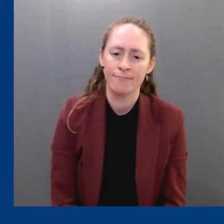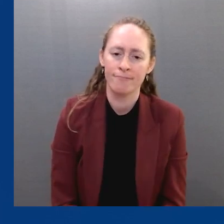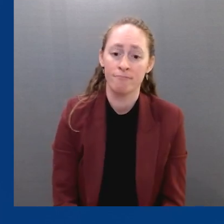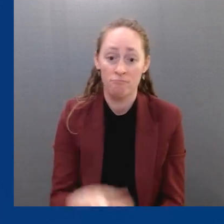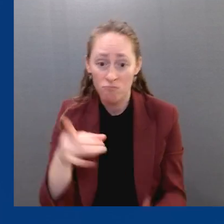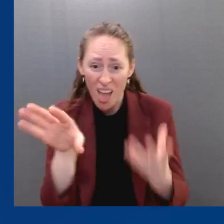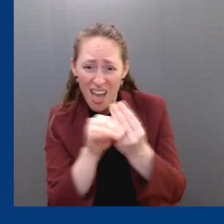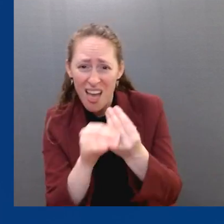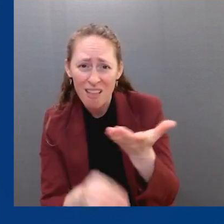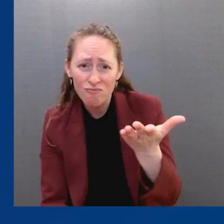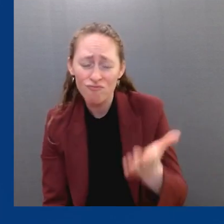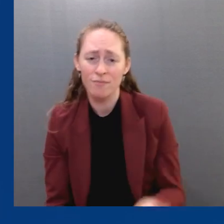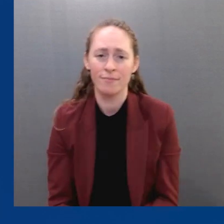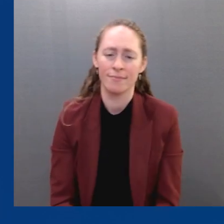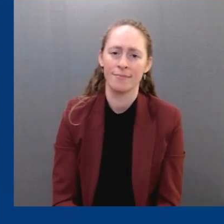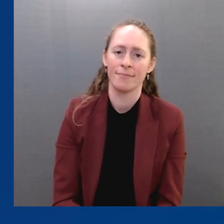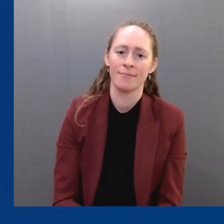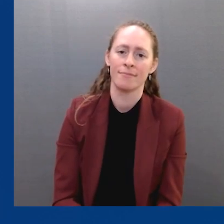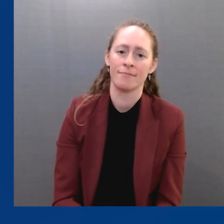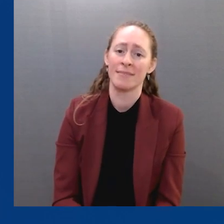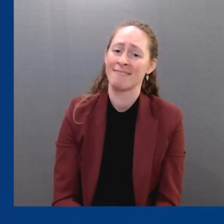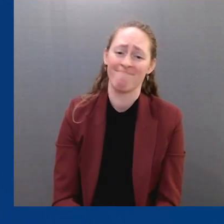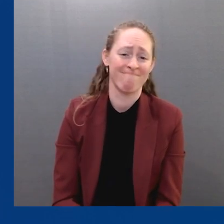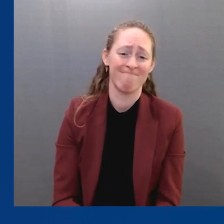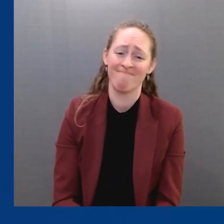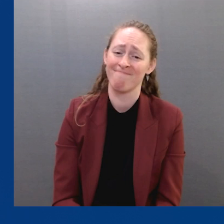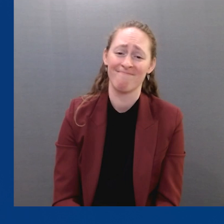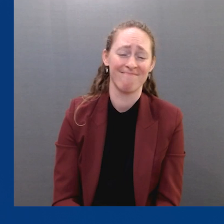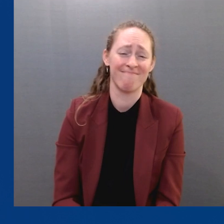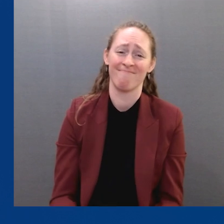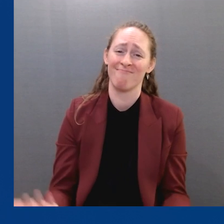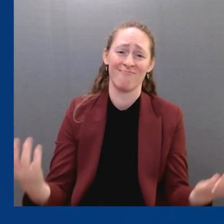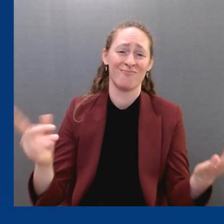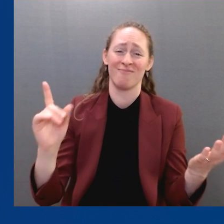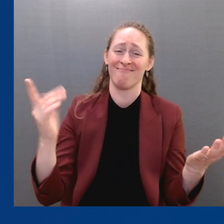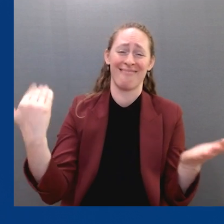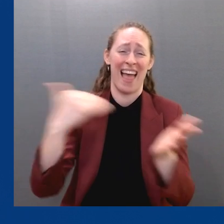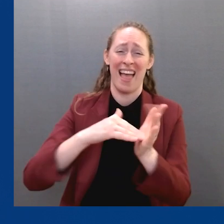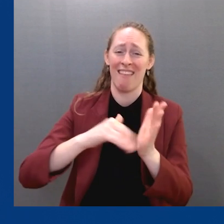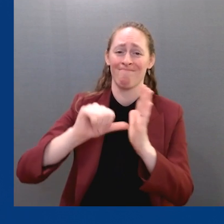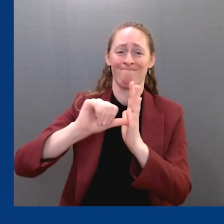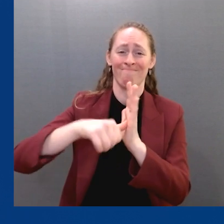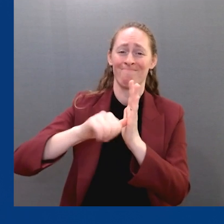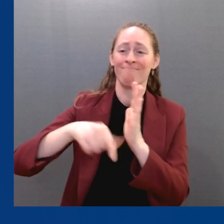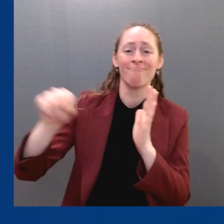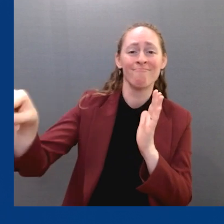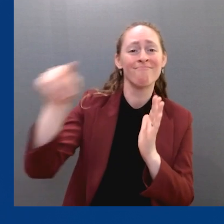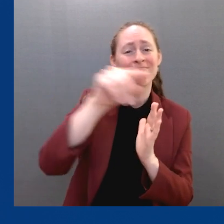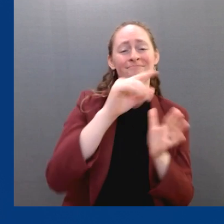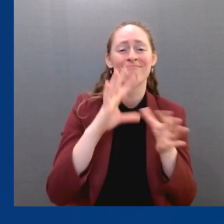Dr. Fauci: Well, just to underscore what we're showing, you have been saying that the threat to you is now